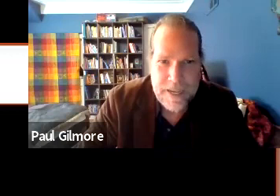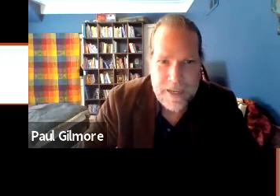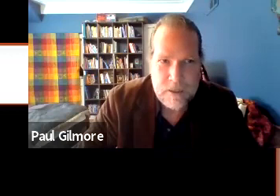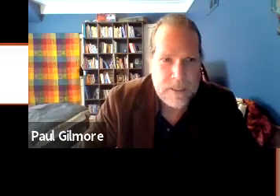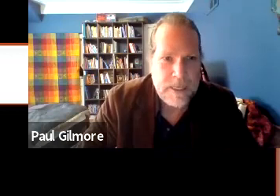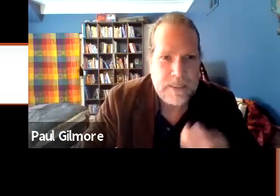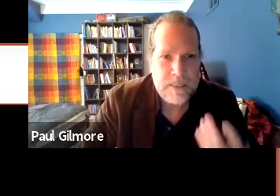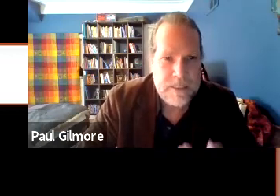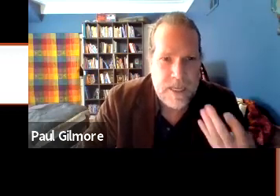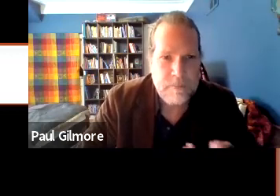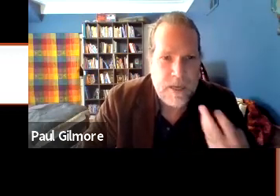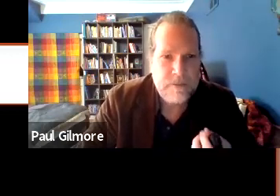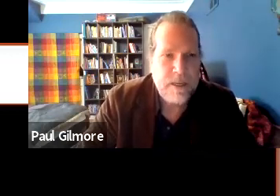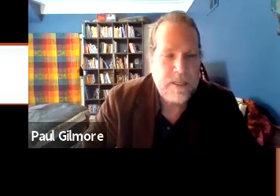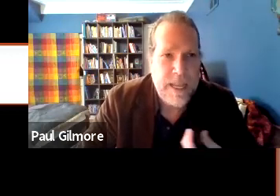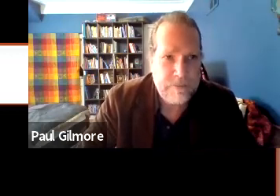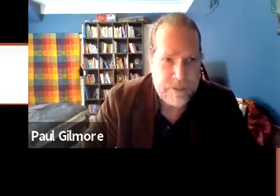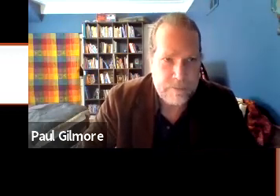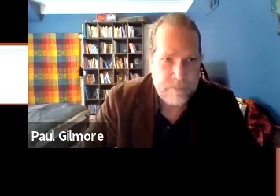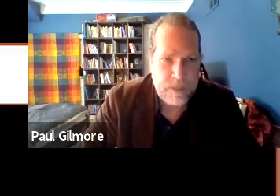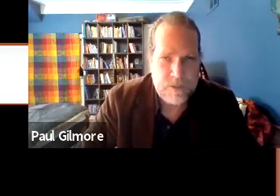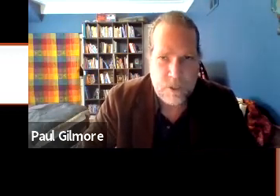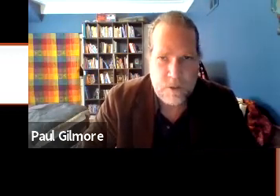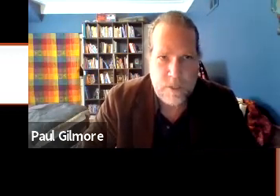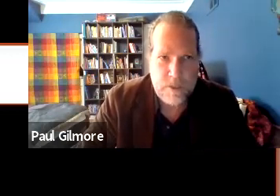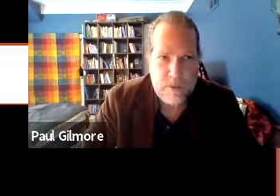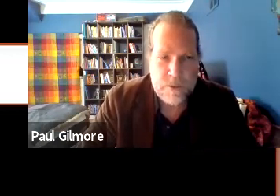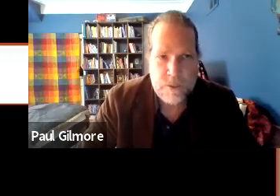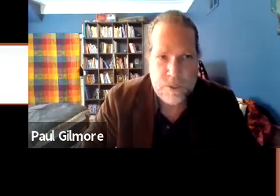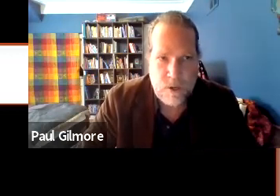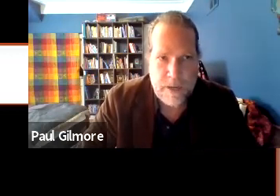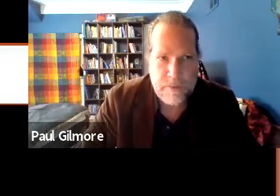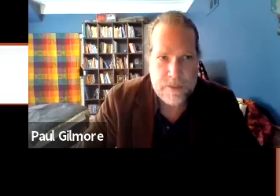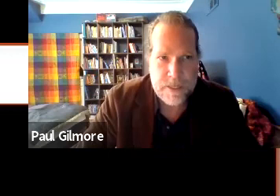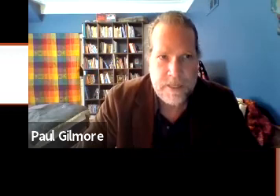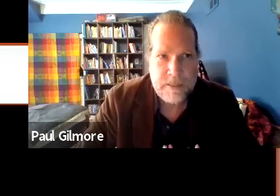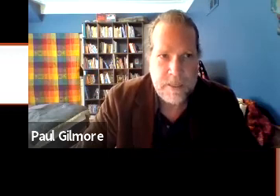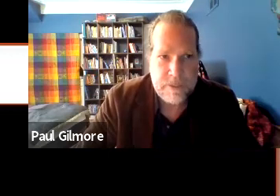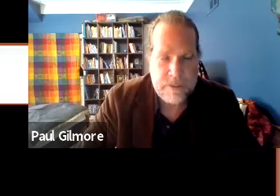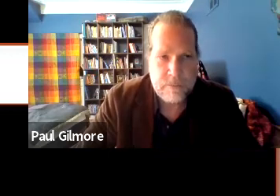Now, it's the same kind of thing. nativism is the term we use to describe this, nativism,